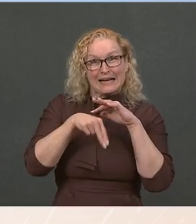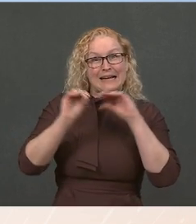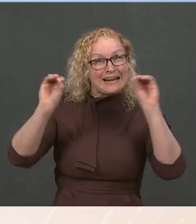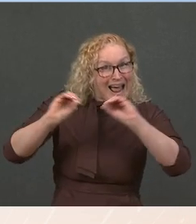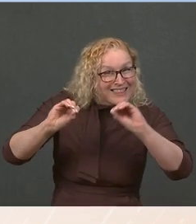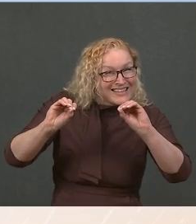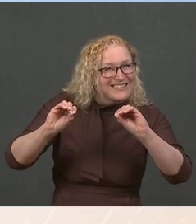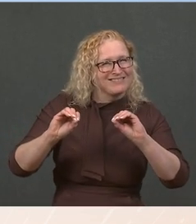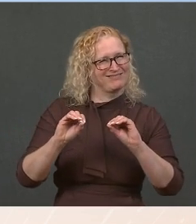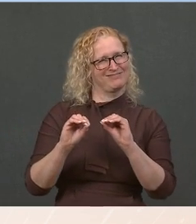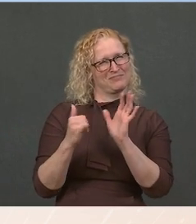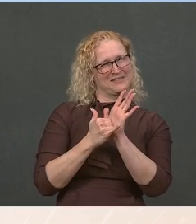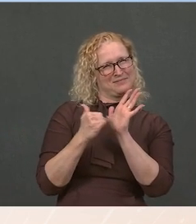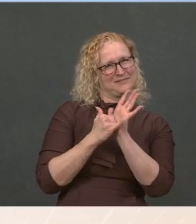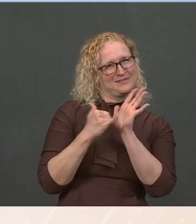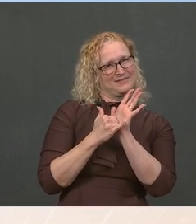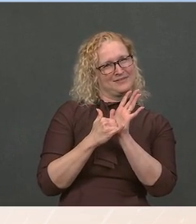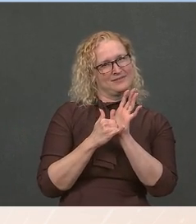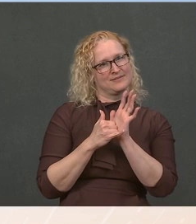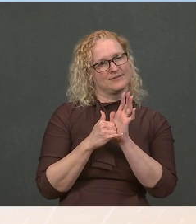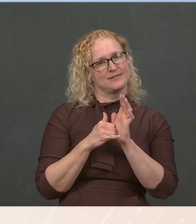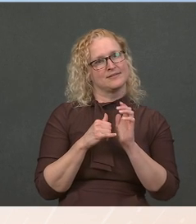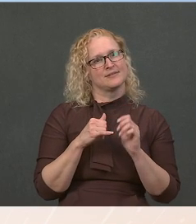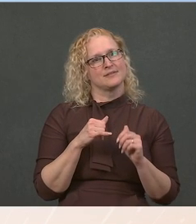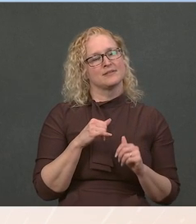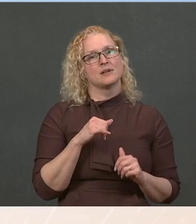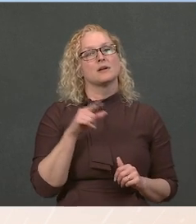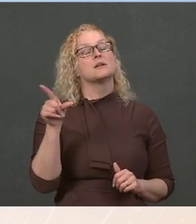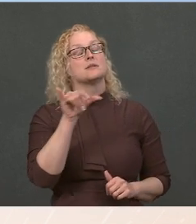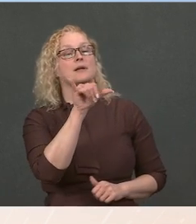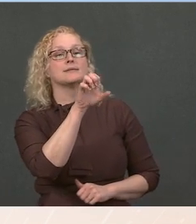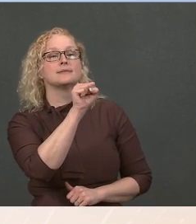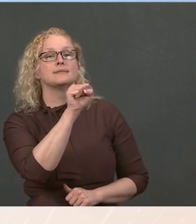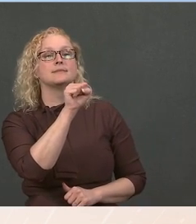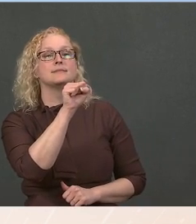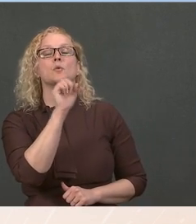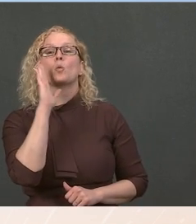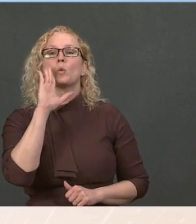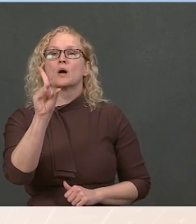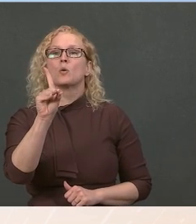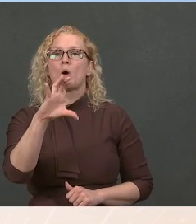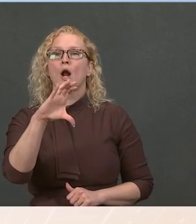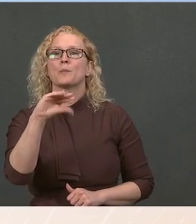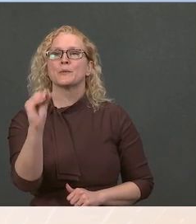that it will be 100 percent paid for. That's what we have seen for Moody's, as I mentioned.